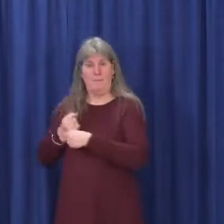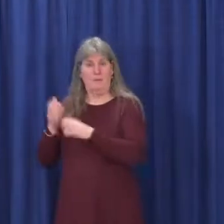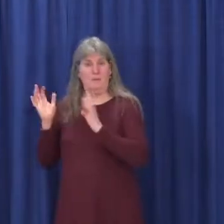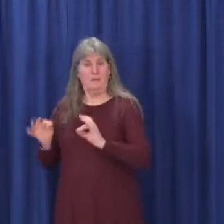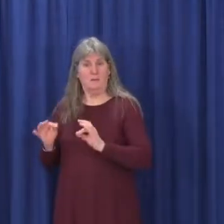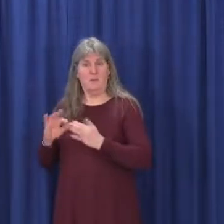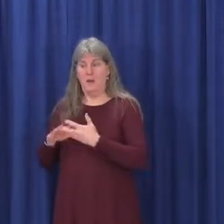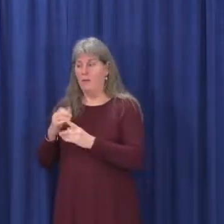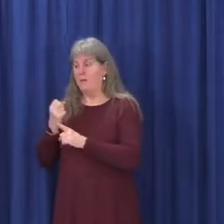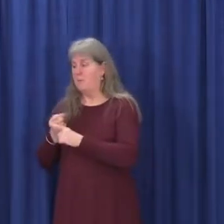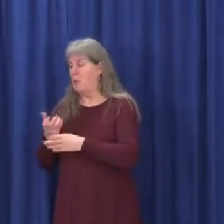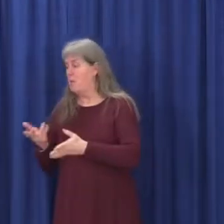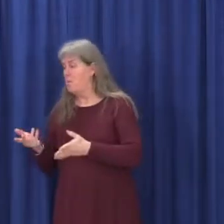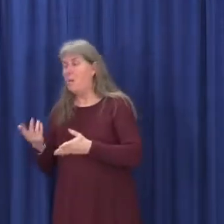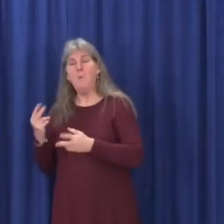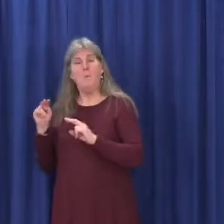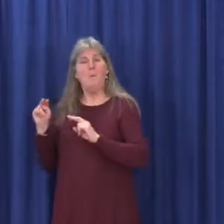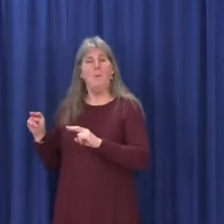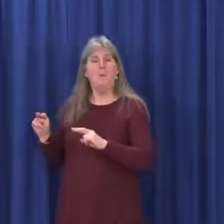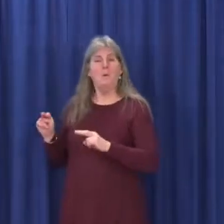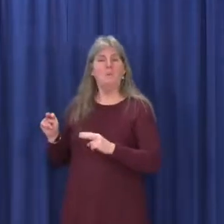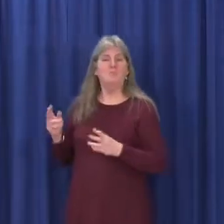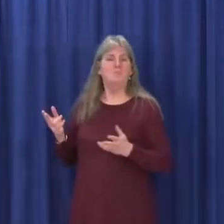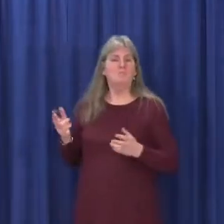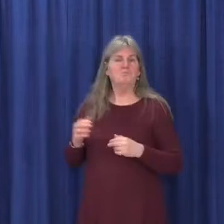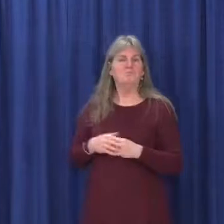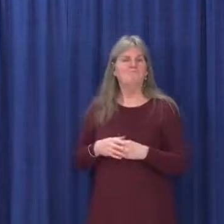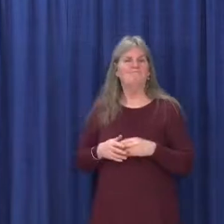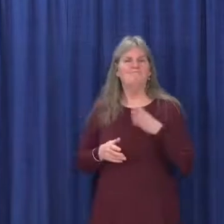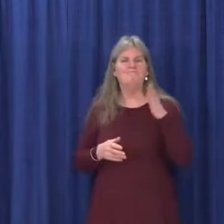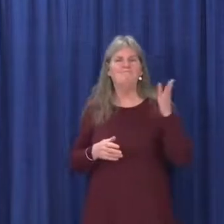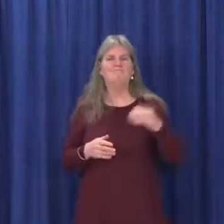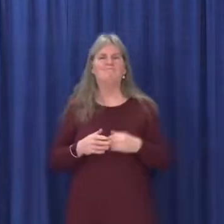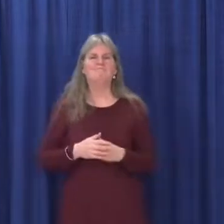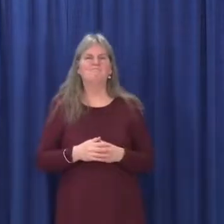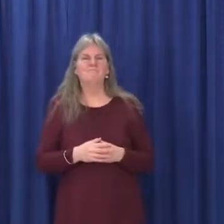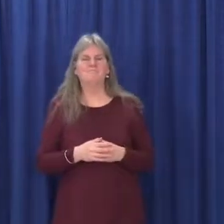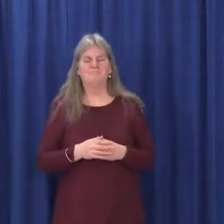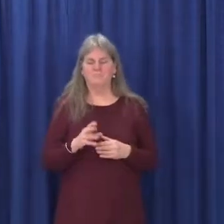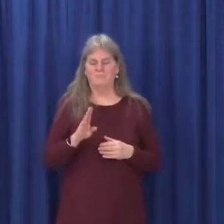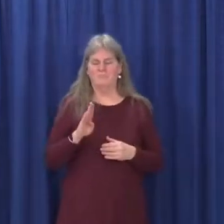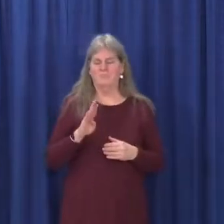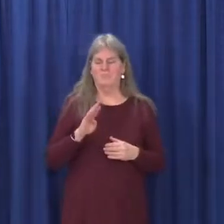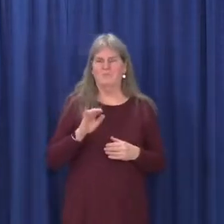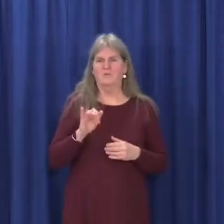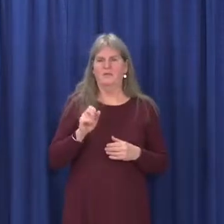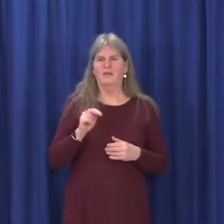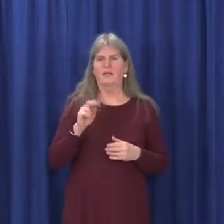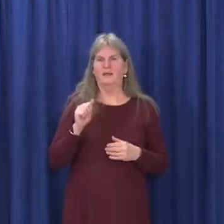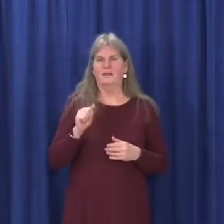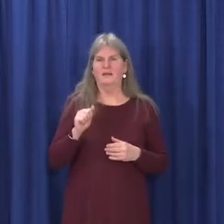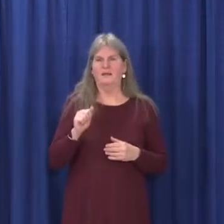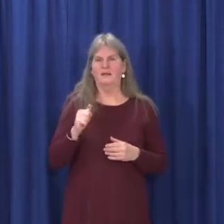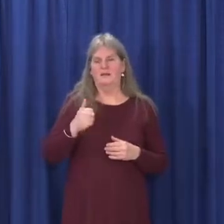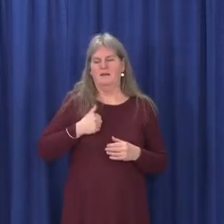to play out. Thank you. We'll now move to Brianna at Canadian Press.